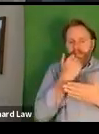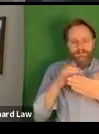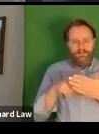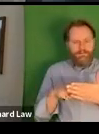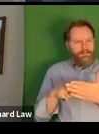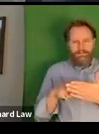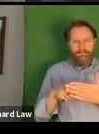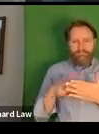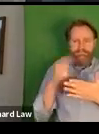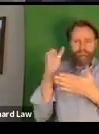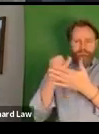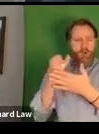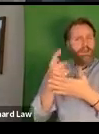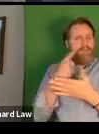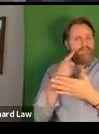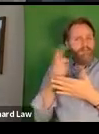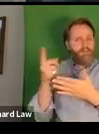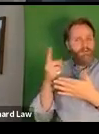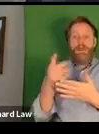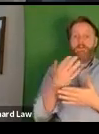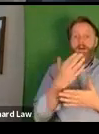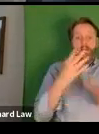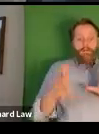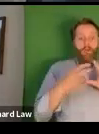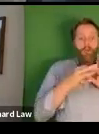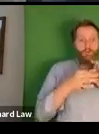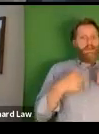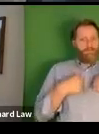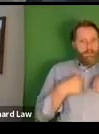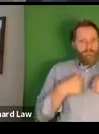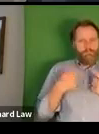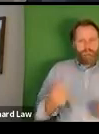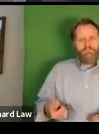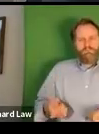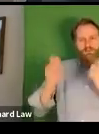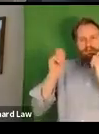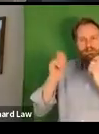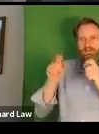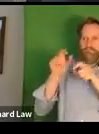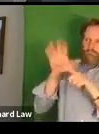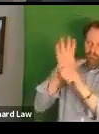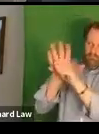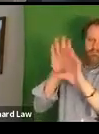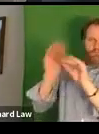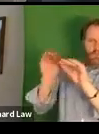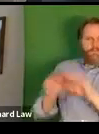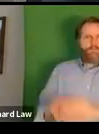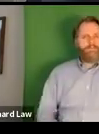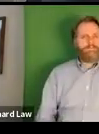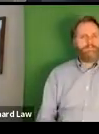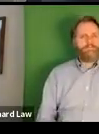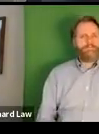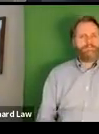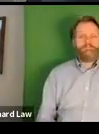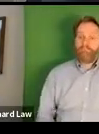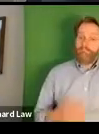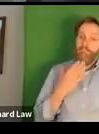us and we will raise that for you at a central level okay thanks so much Jackie and a